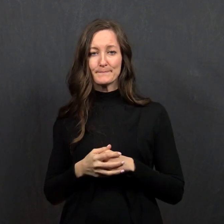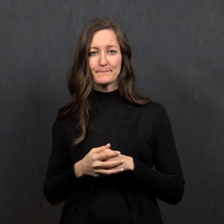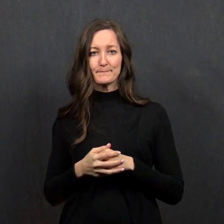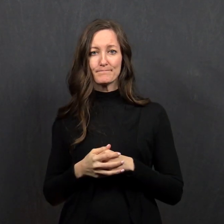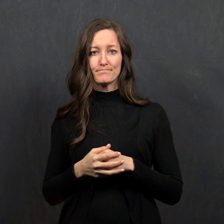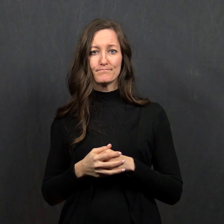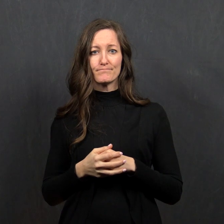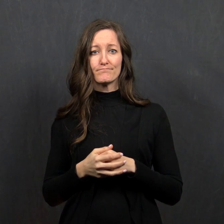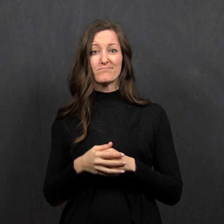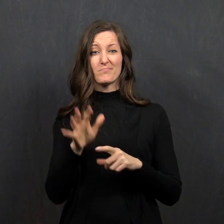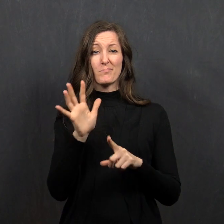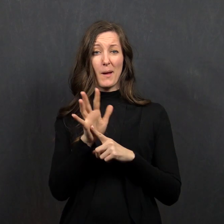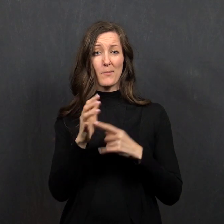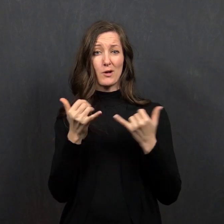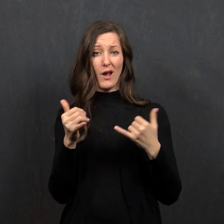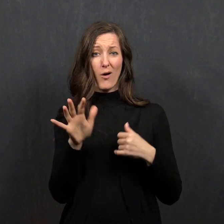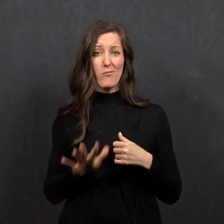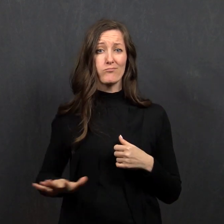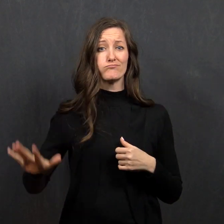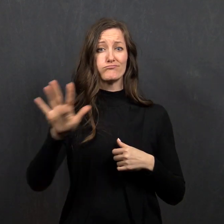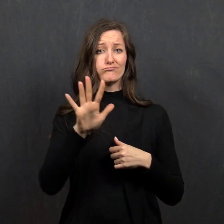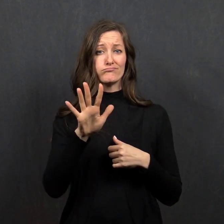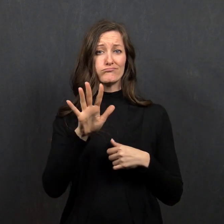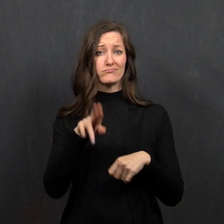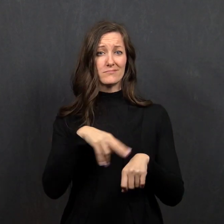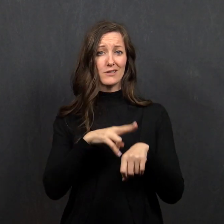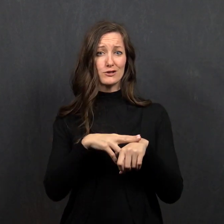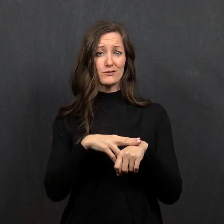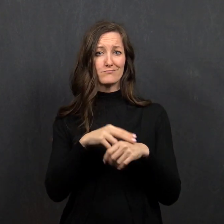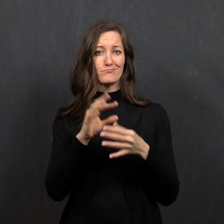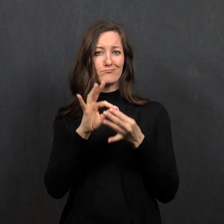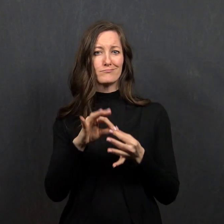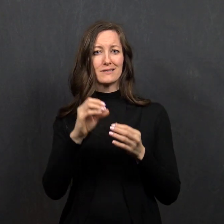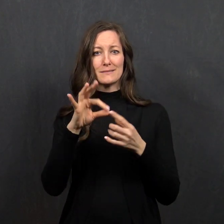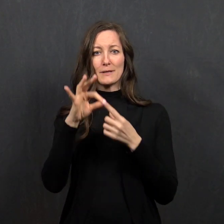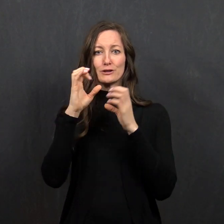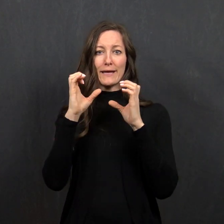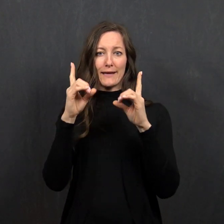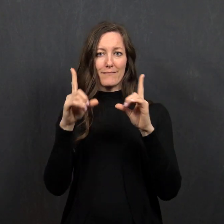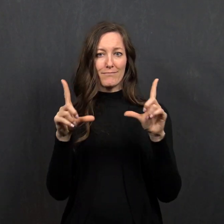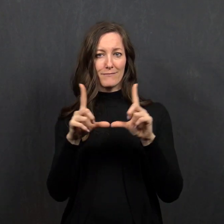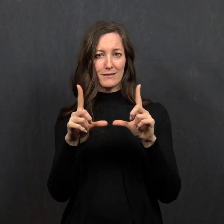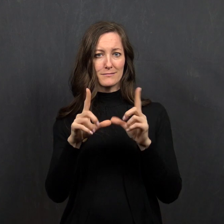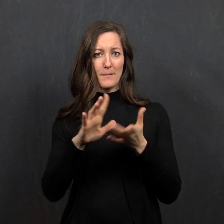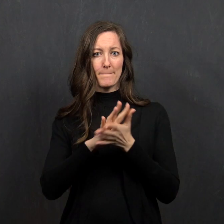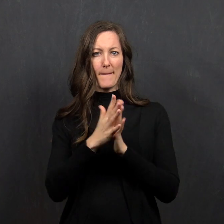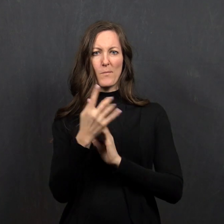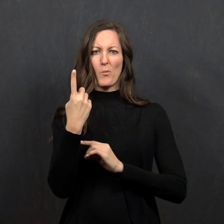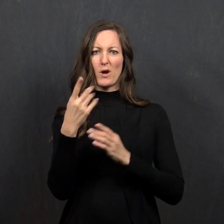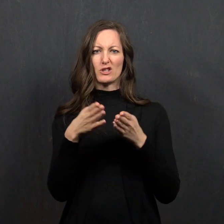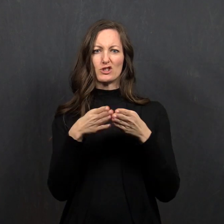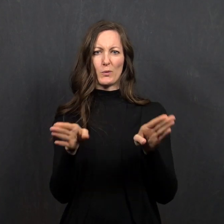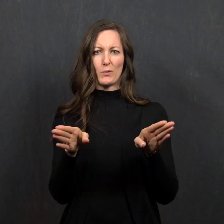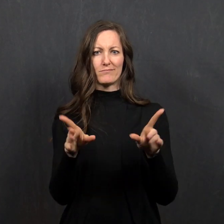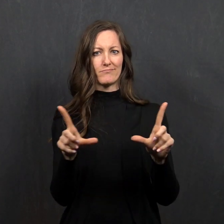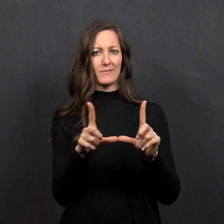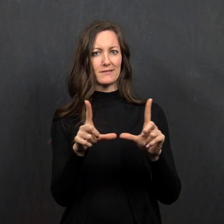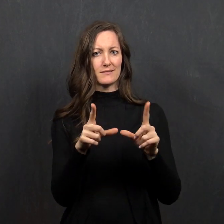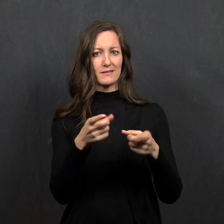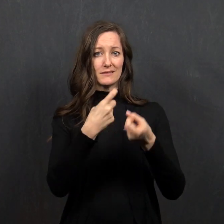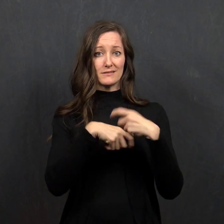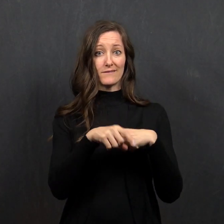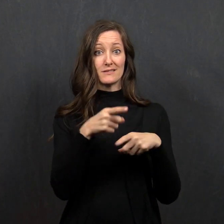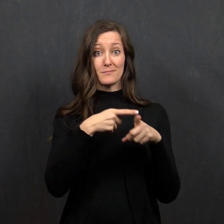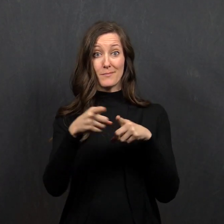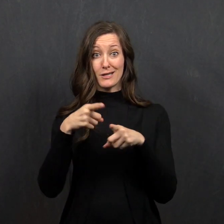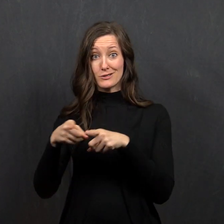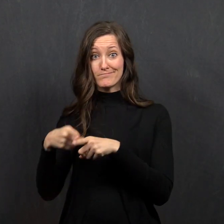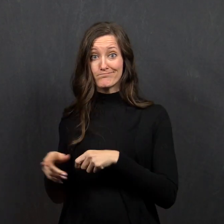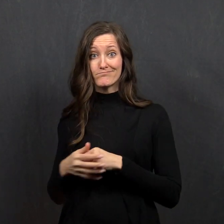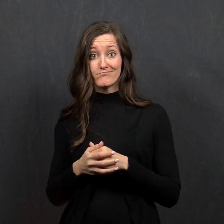There is a national trend to generalize all special education licenses.